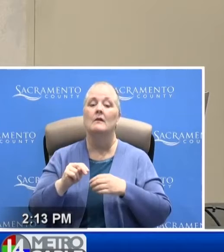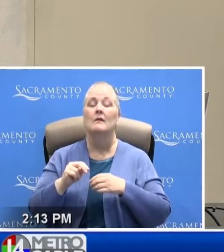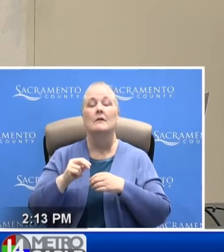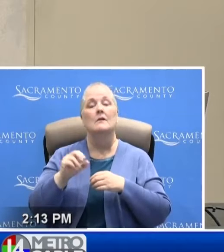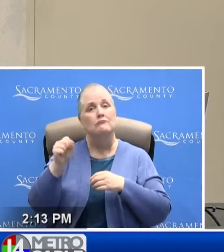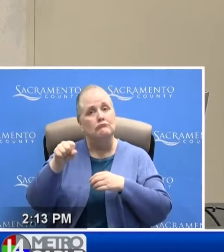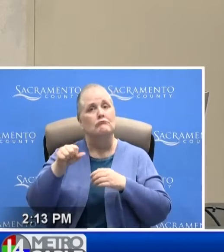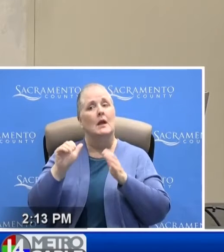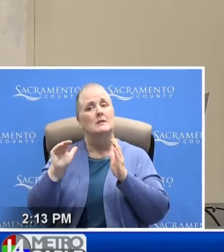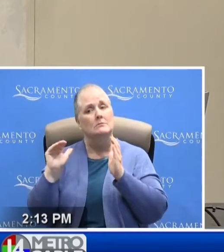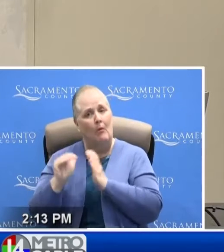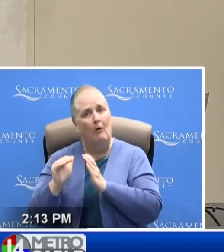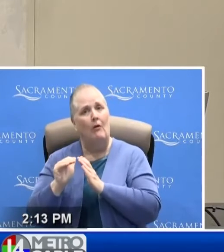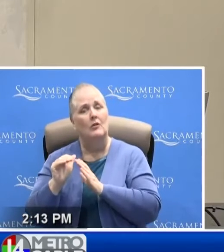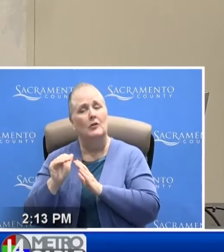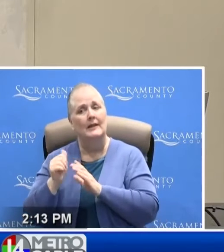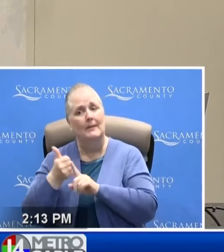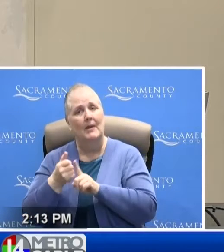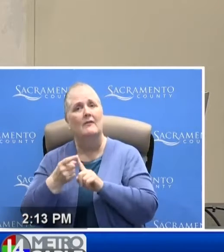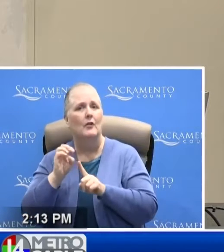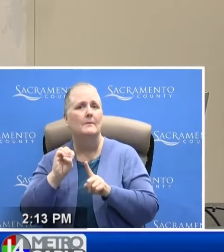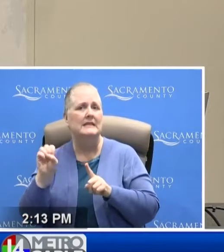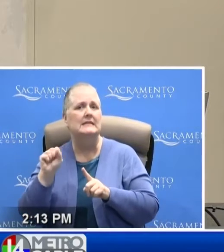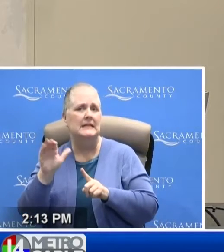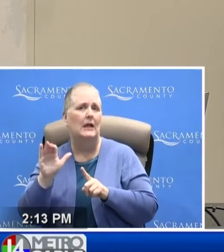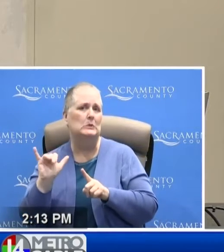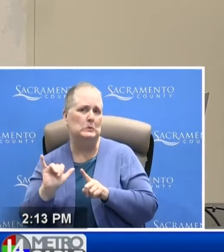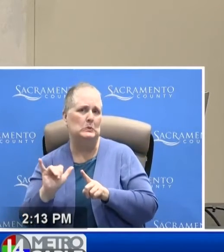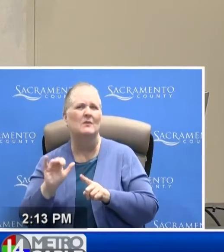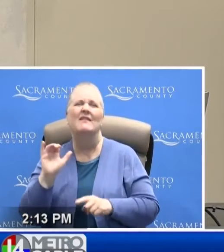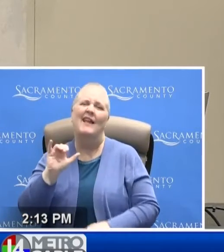impact from East Sacramento, Curtis Park and Land Park.